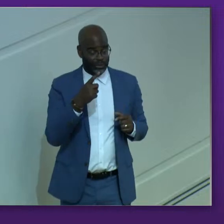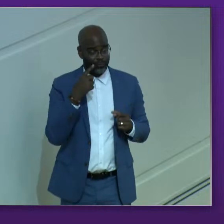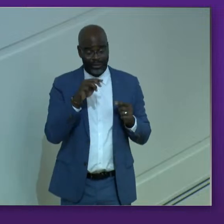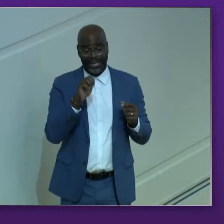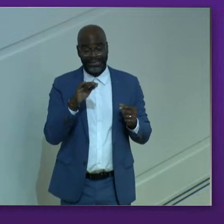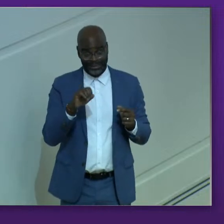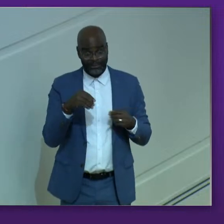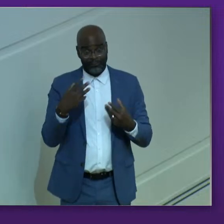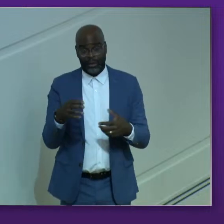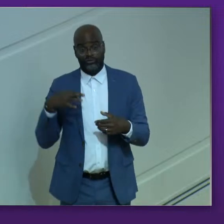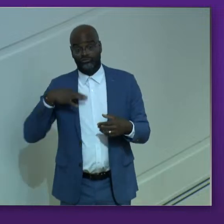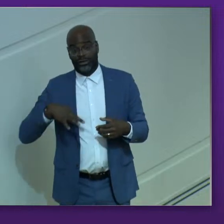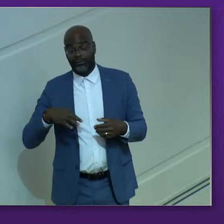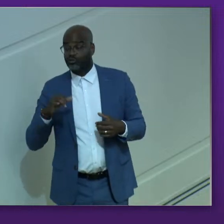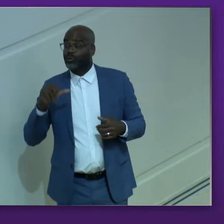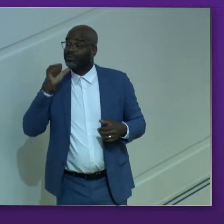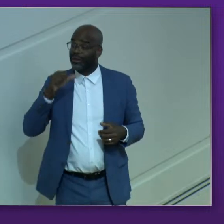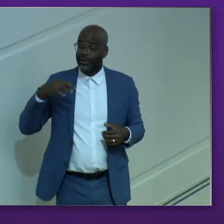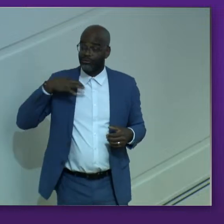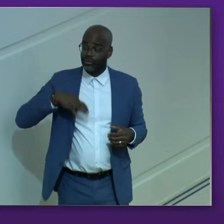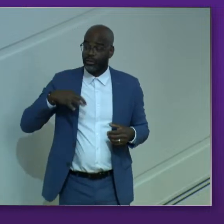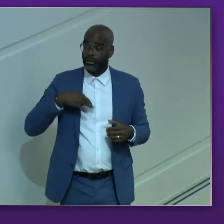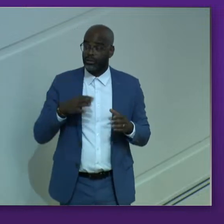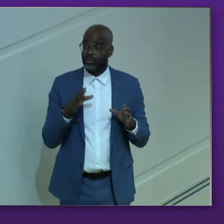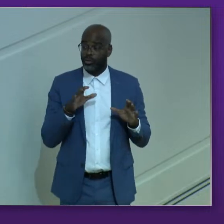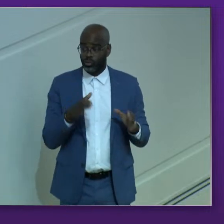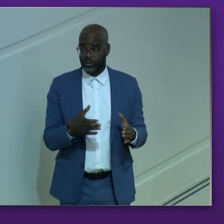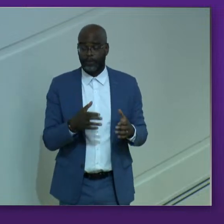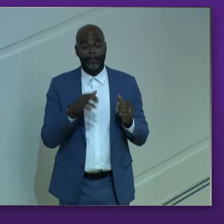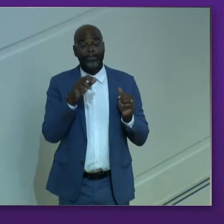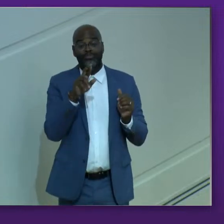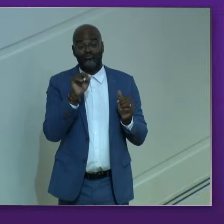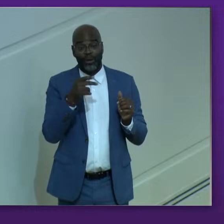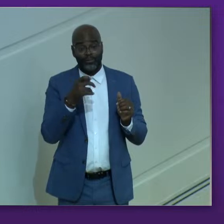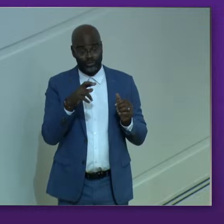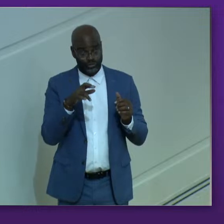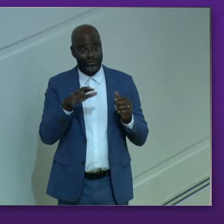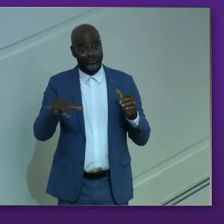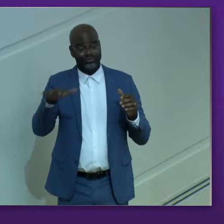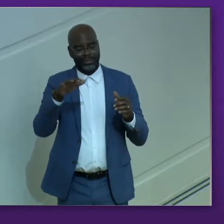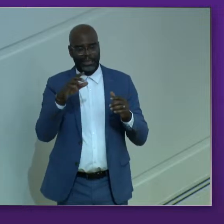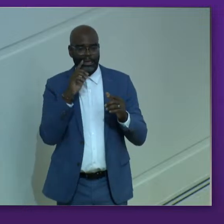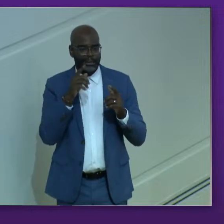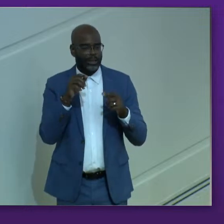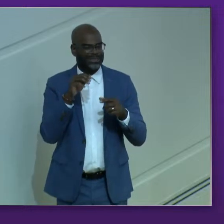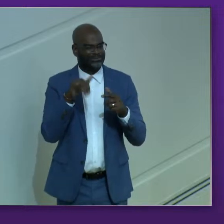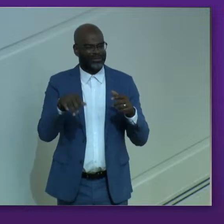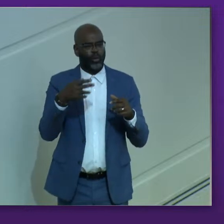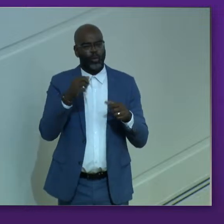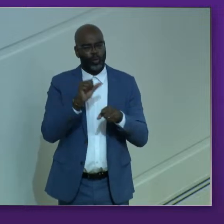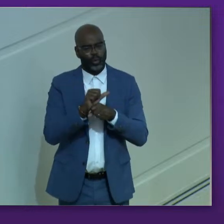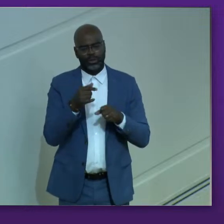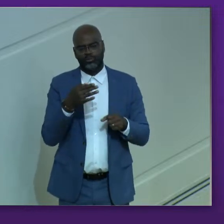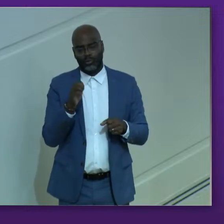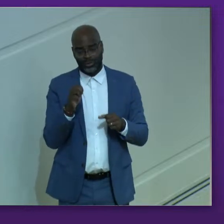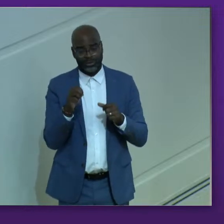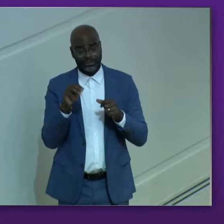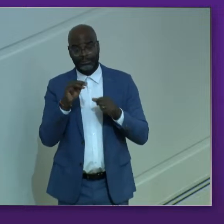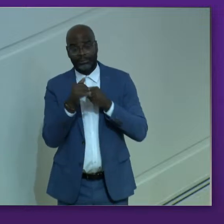ECEC. THE ECEC IS THE FIRST PHASE OF ESTABLISHING A PRESENCE IN THE EAST COUNTY. IT'S THE FIRST CENTER OF ITS